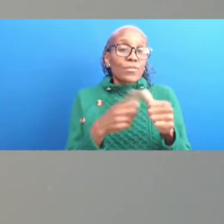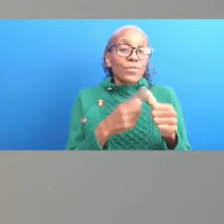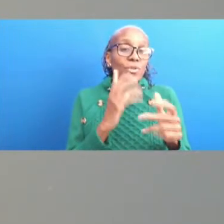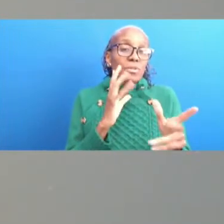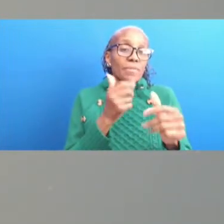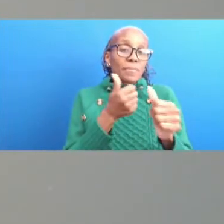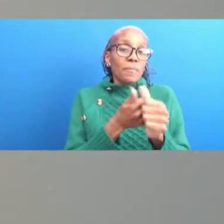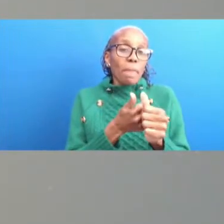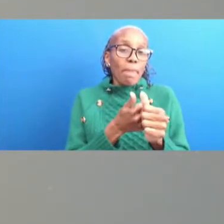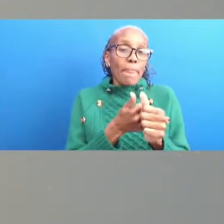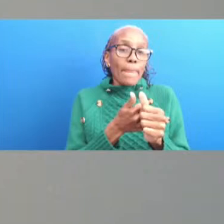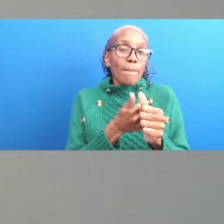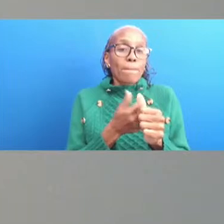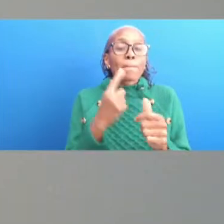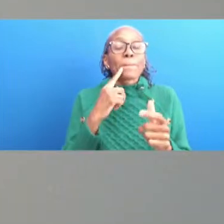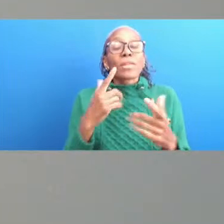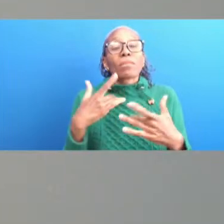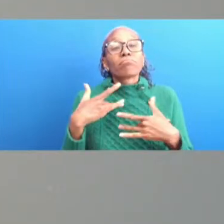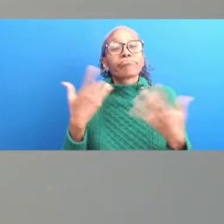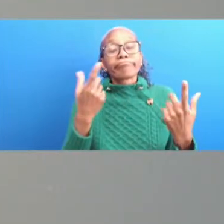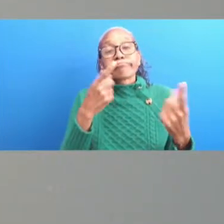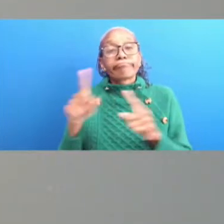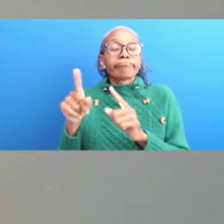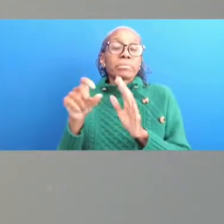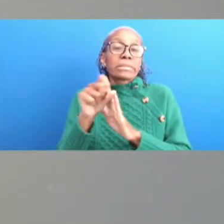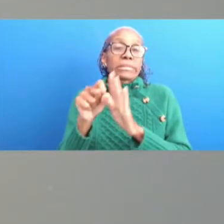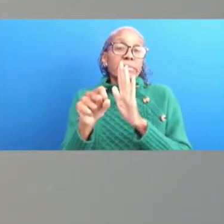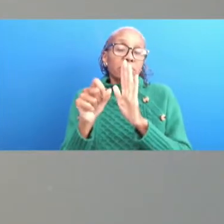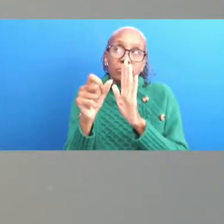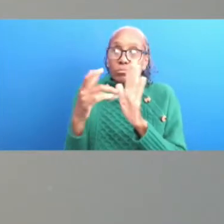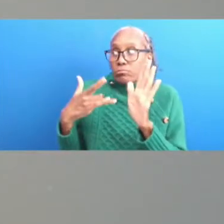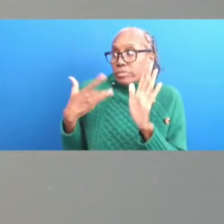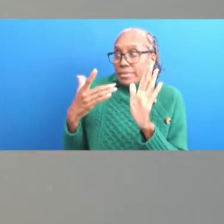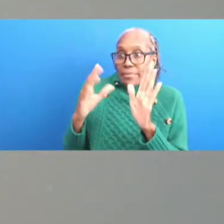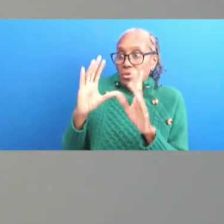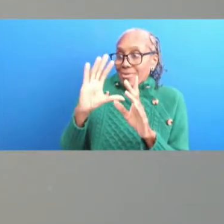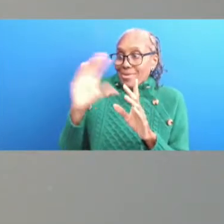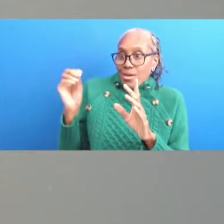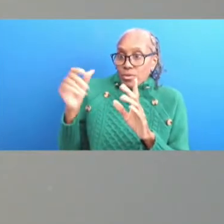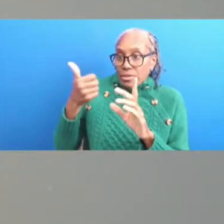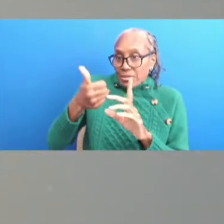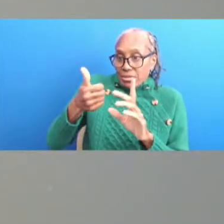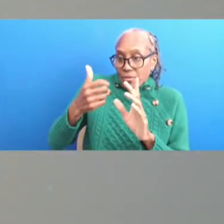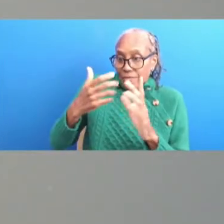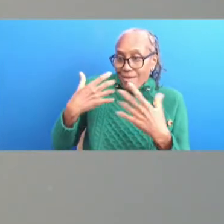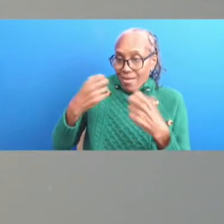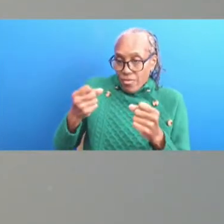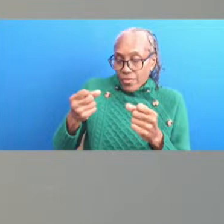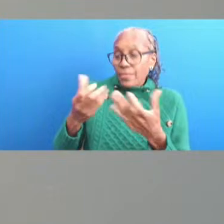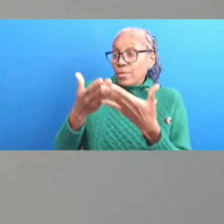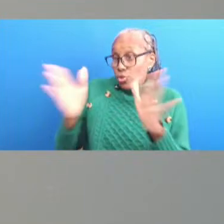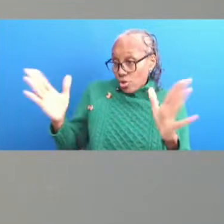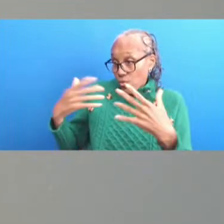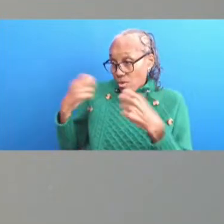AS THE MANAGER WAS MENTIONED THIS FIRST ONE REALLY IS AN UPDATE ON THE STATE OF THE